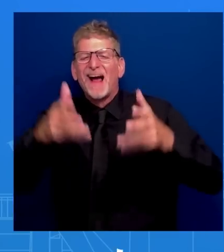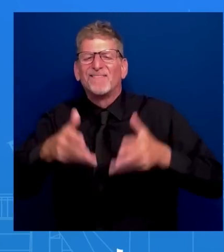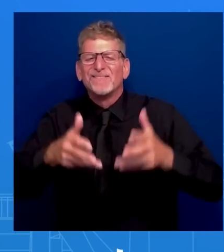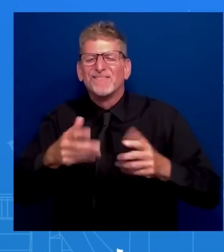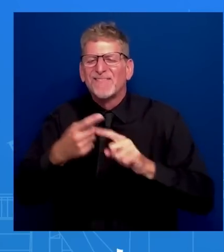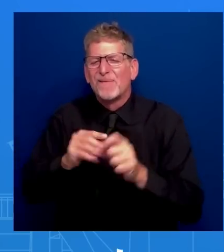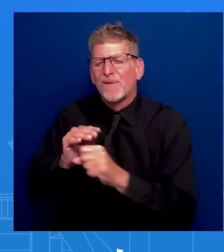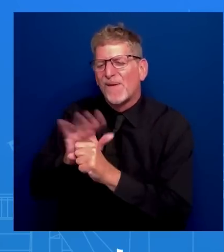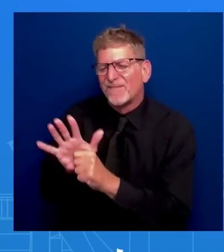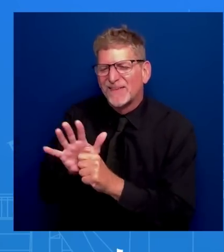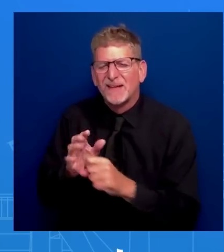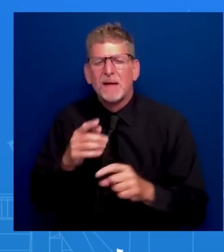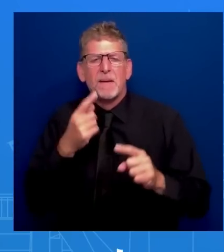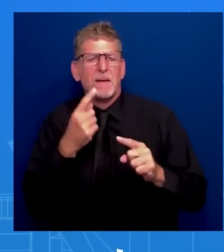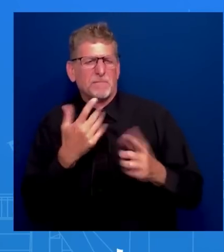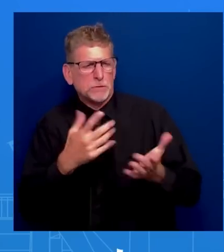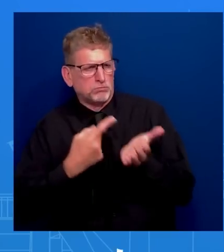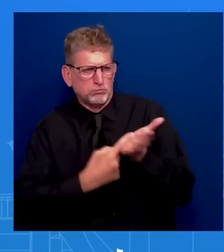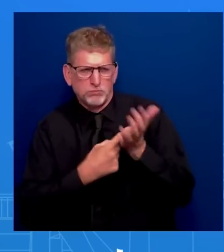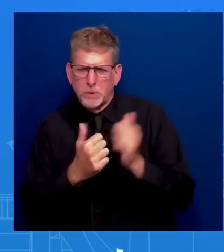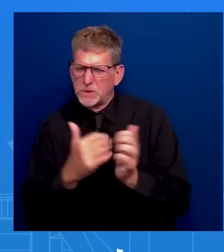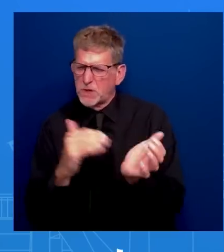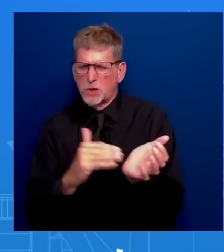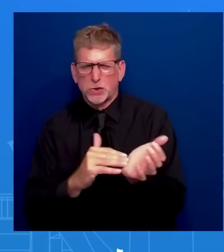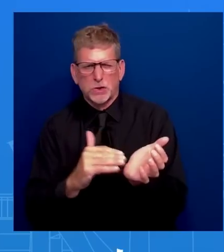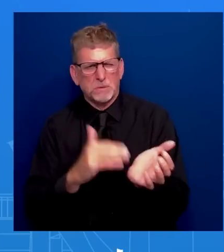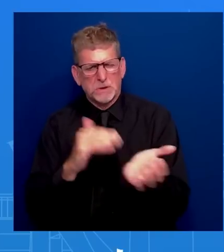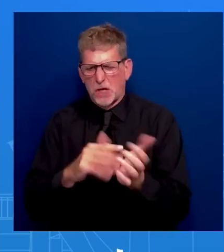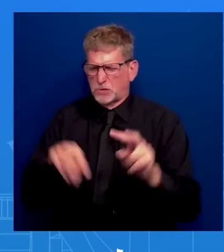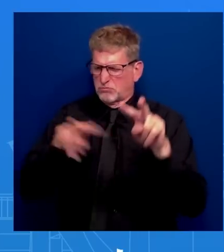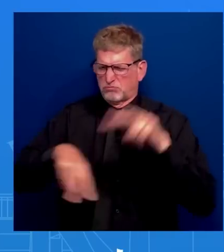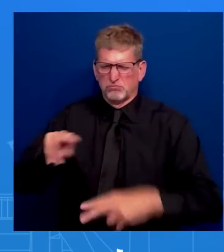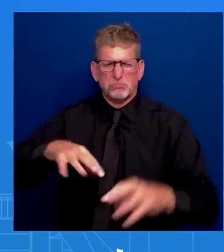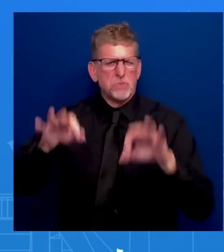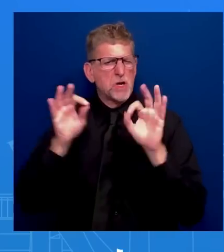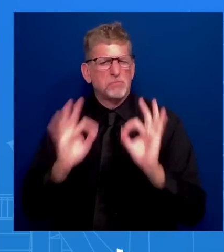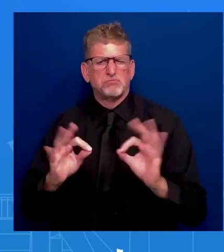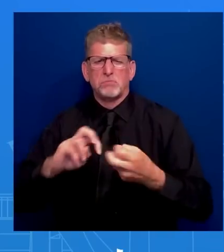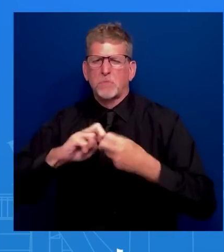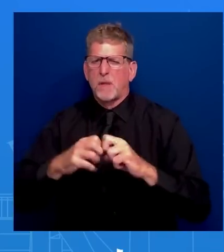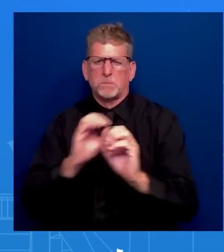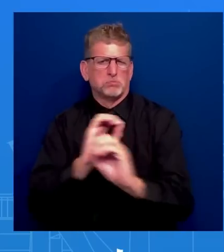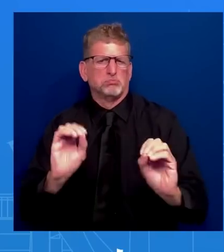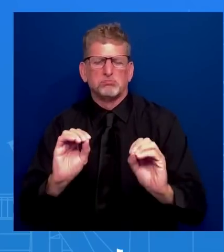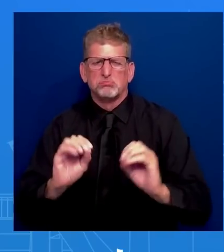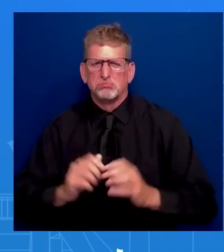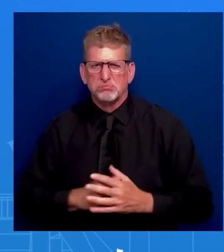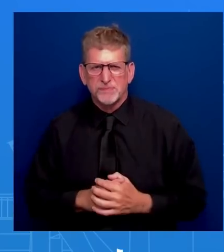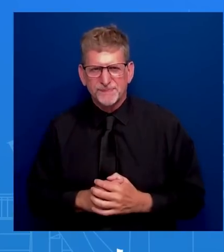and that's what he relayed to us specifically. The Press: On a different topic, the FBI has served a search warrant